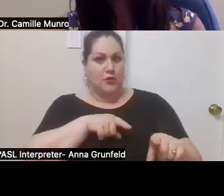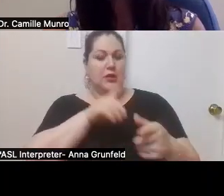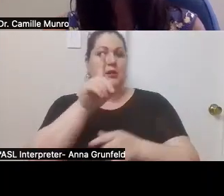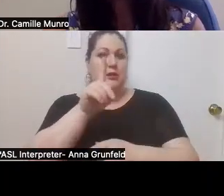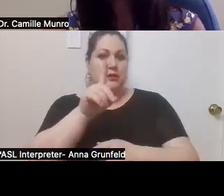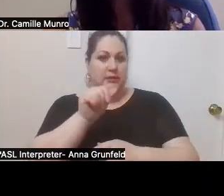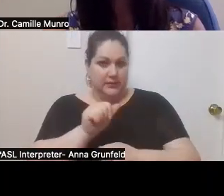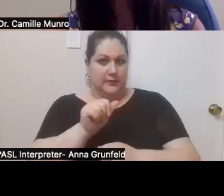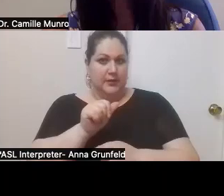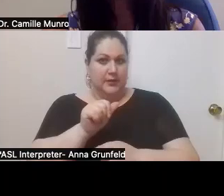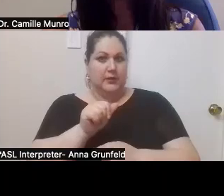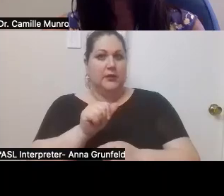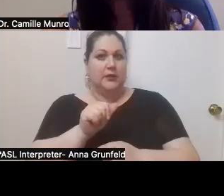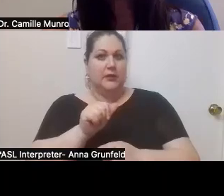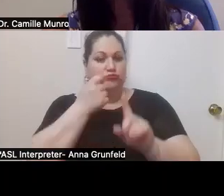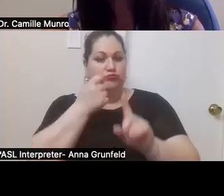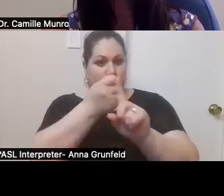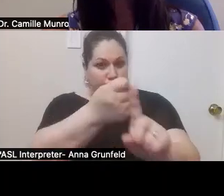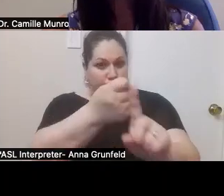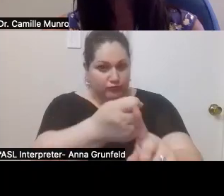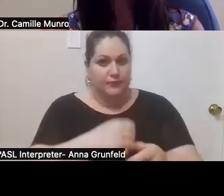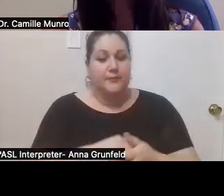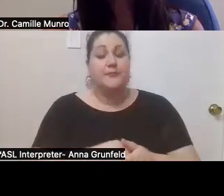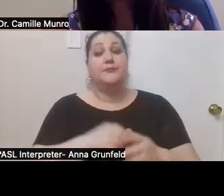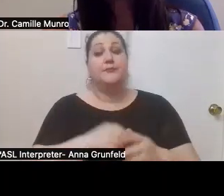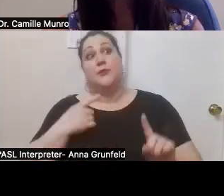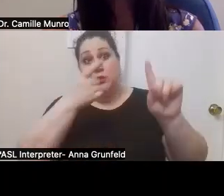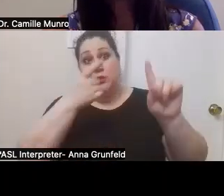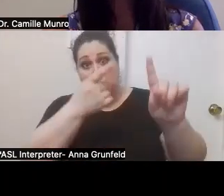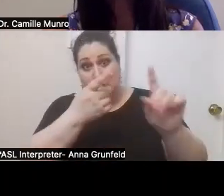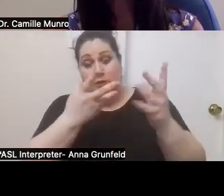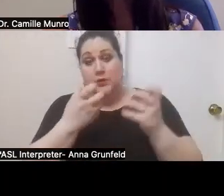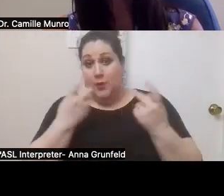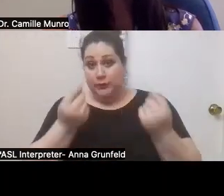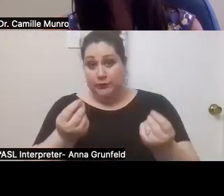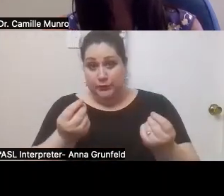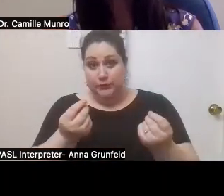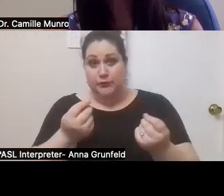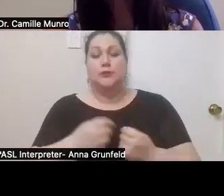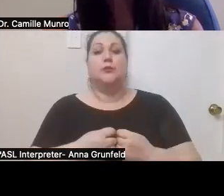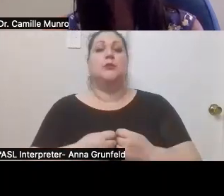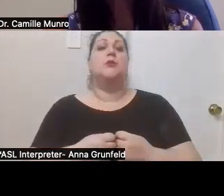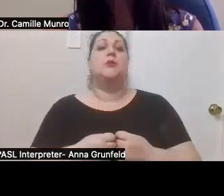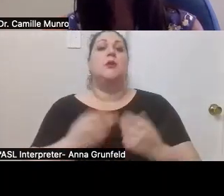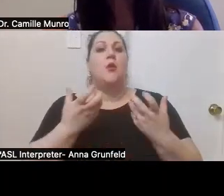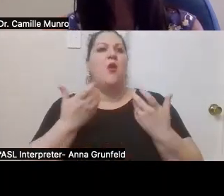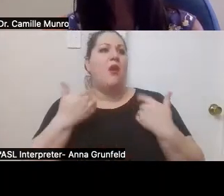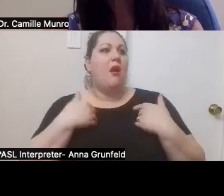And, you know, ideally what we would like to do is perhaps have focus groups or somehow